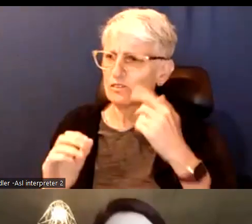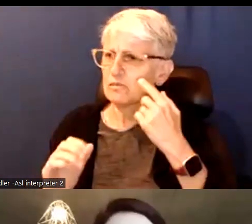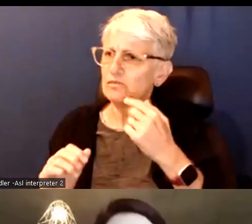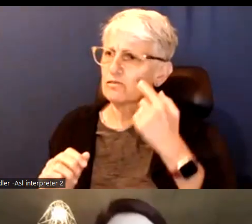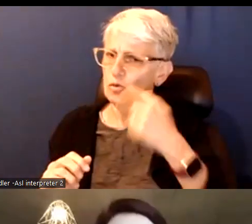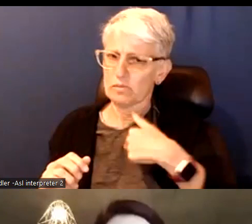2015.